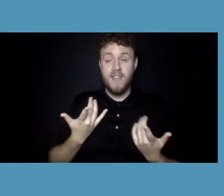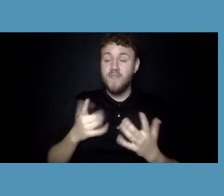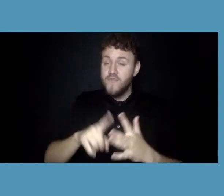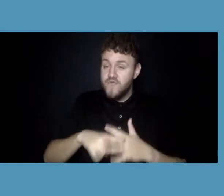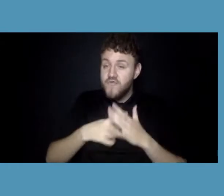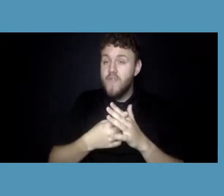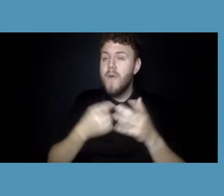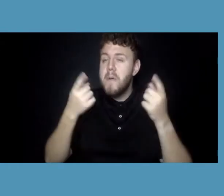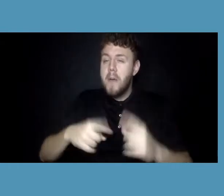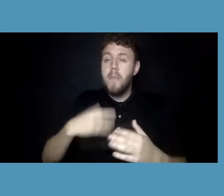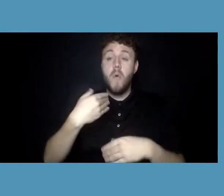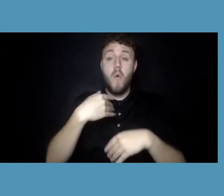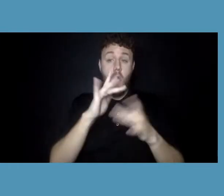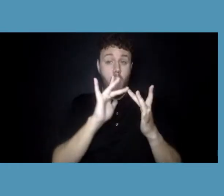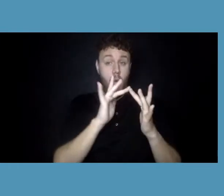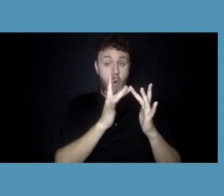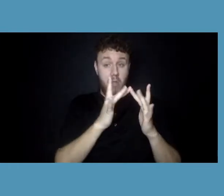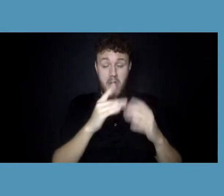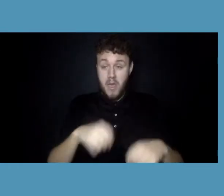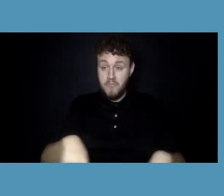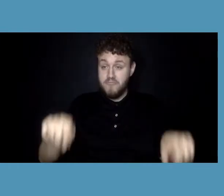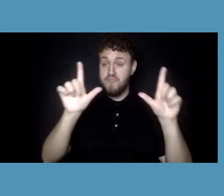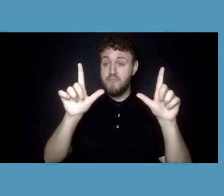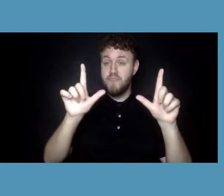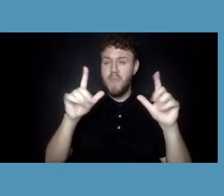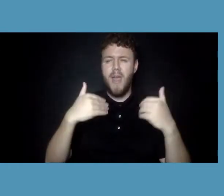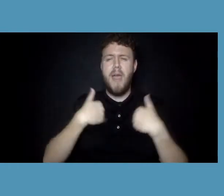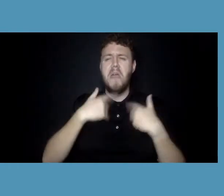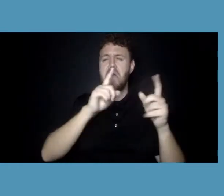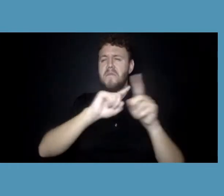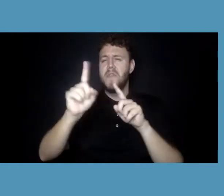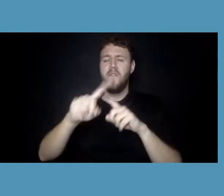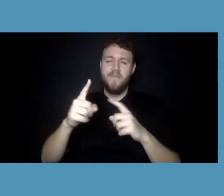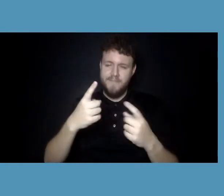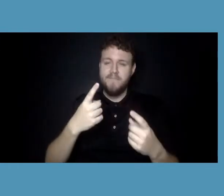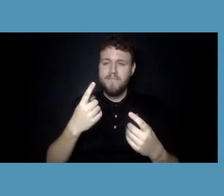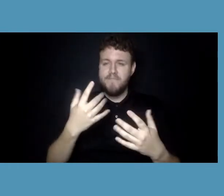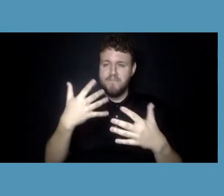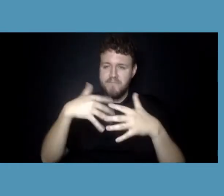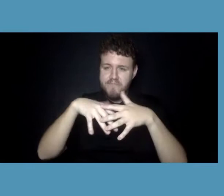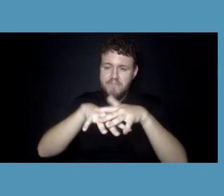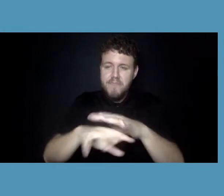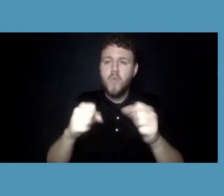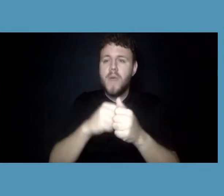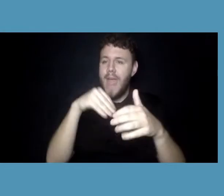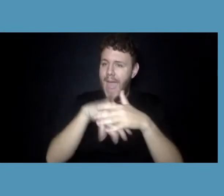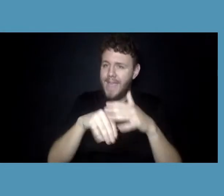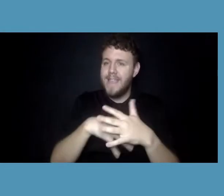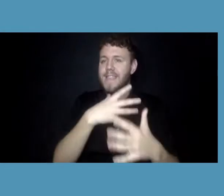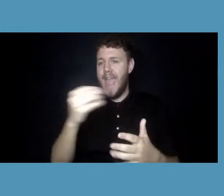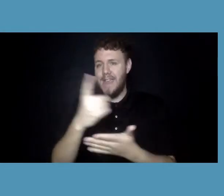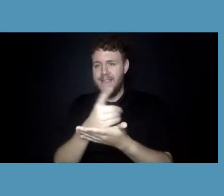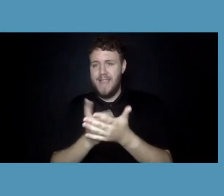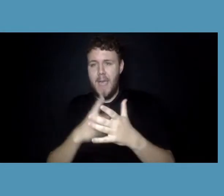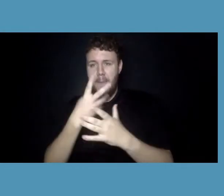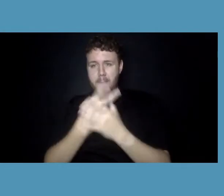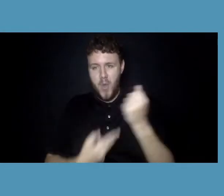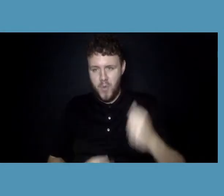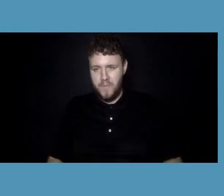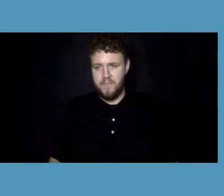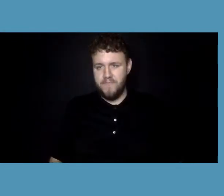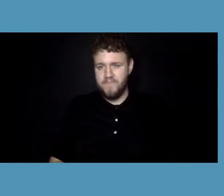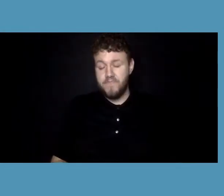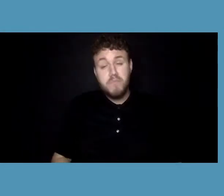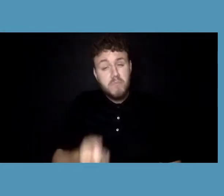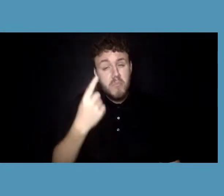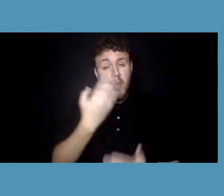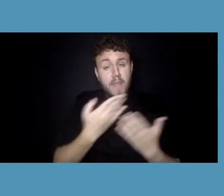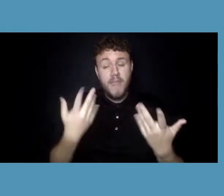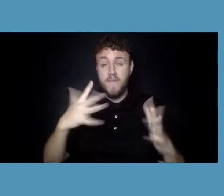online had inclusive design at their center. One of the things that we did in order to achieve this was we partnered with an